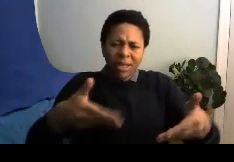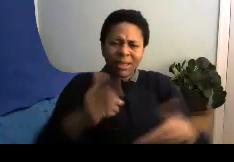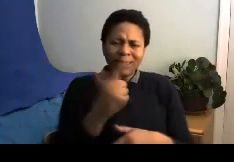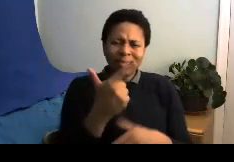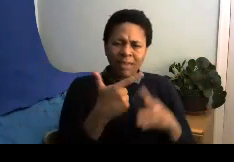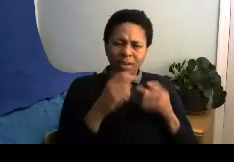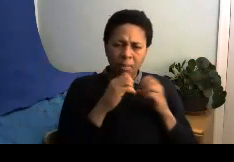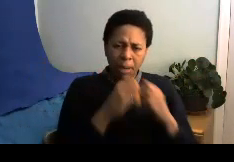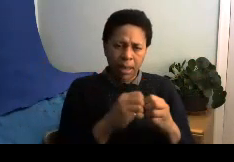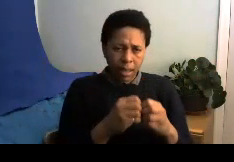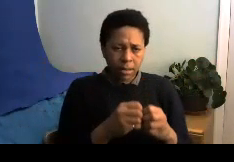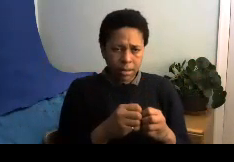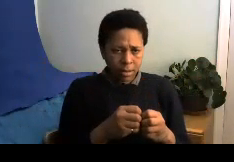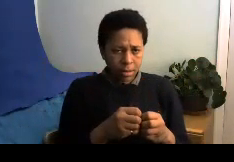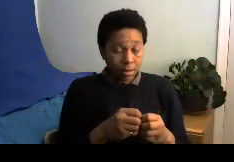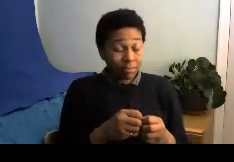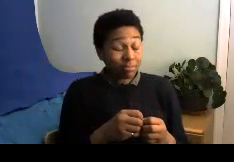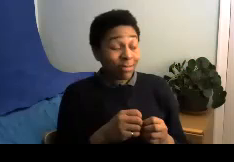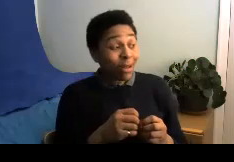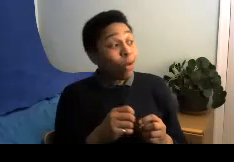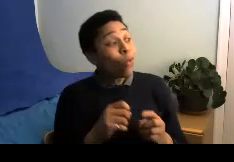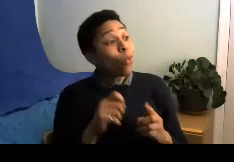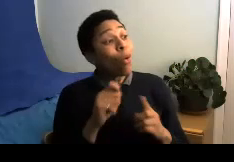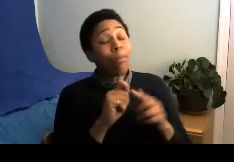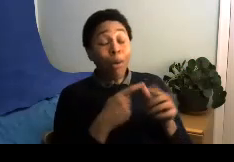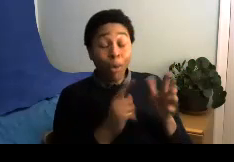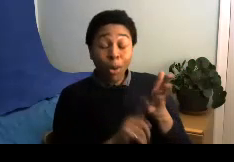life because we gonna need it, like it's gonna it's